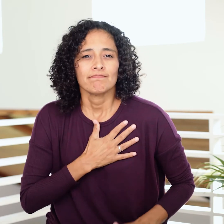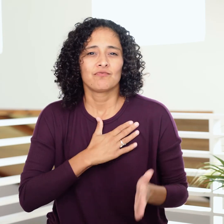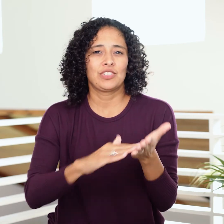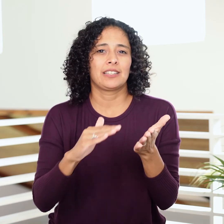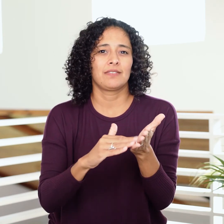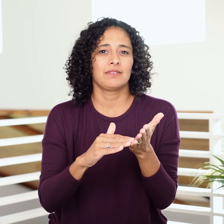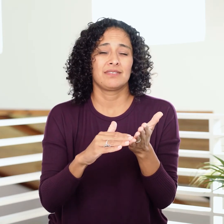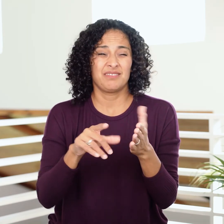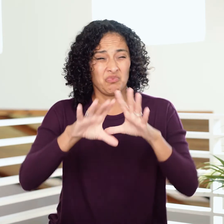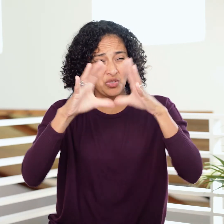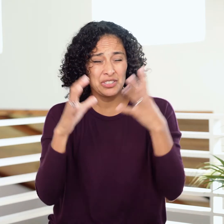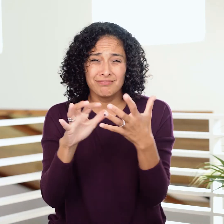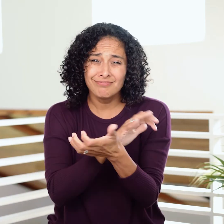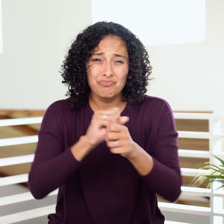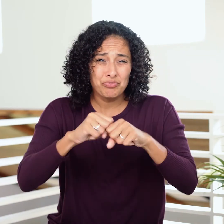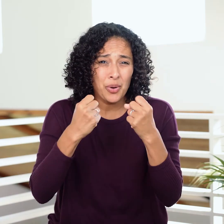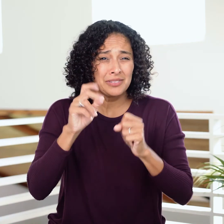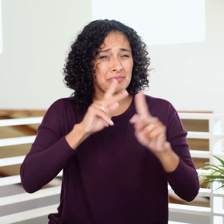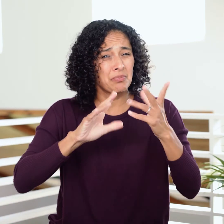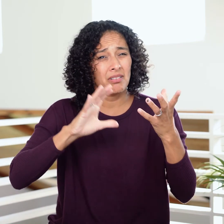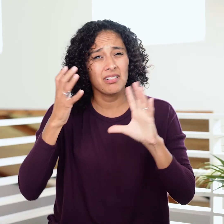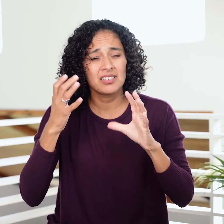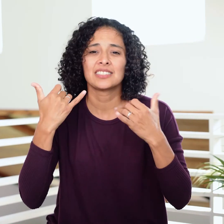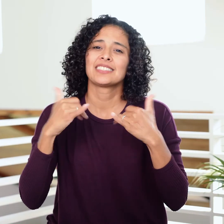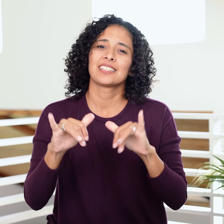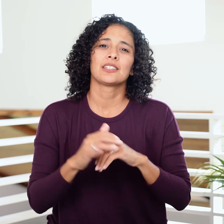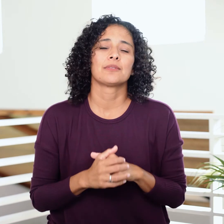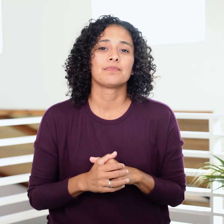of forgiveness to a broken world through us, His people.